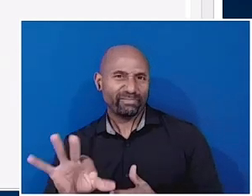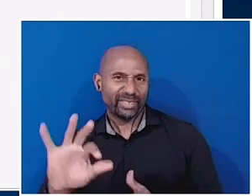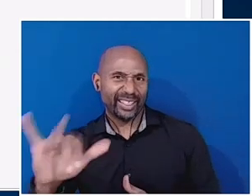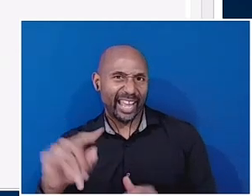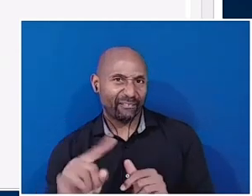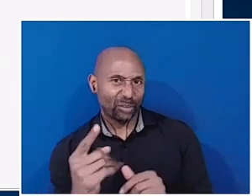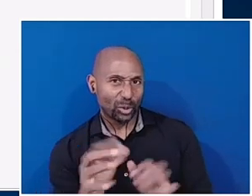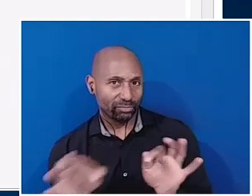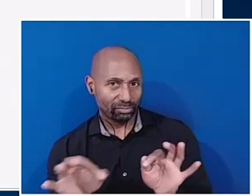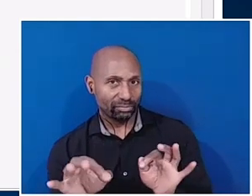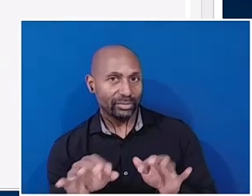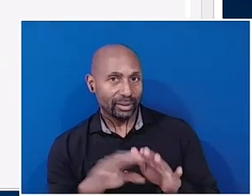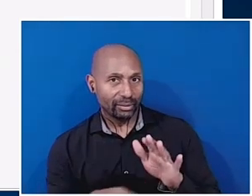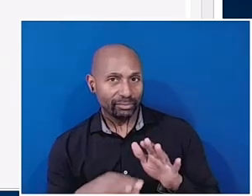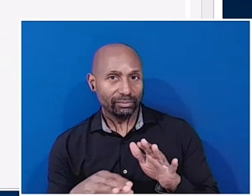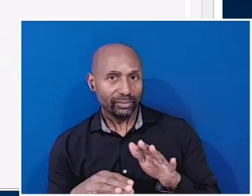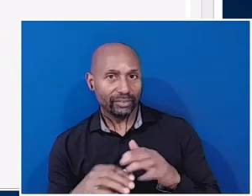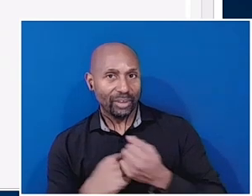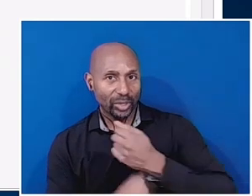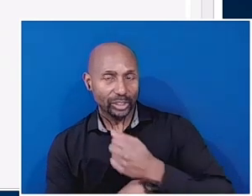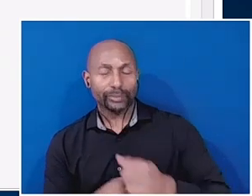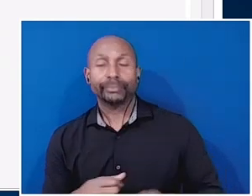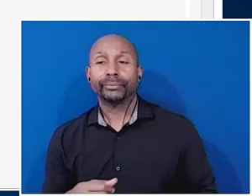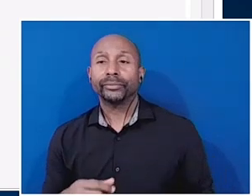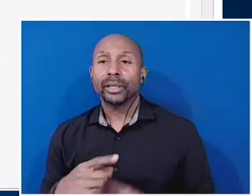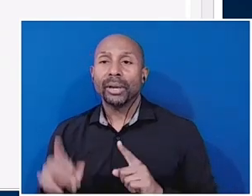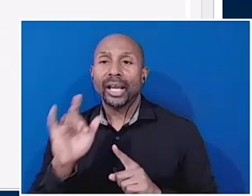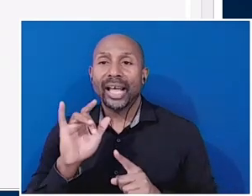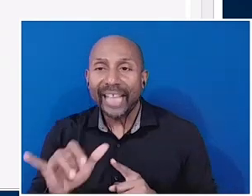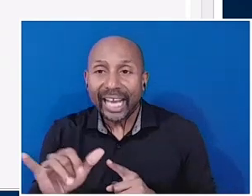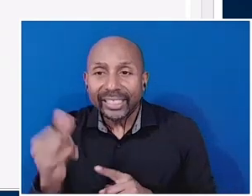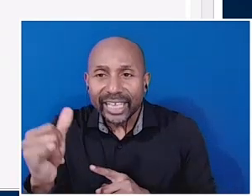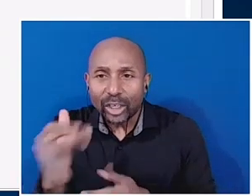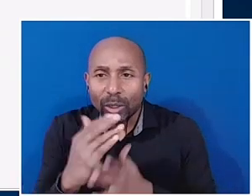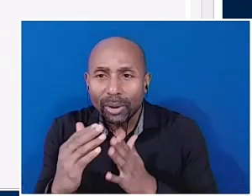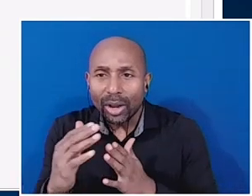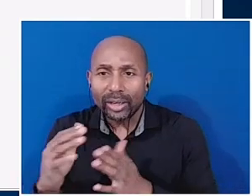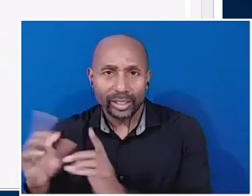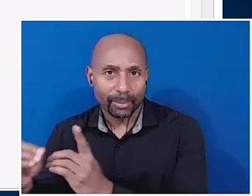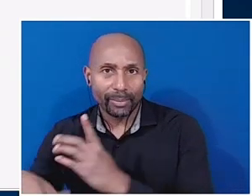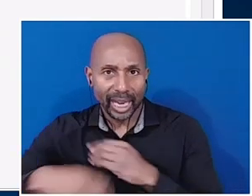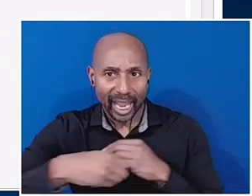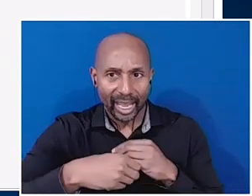yellow language that the Department has added, while it might require a little bit